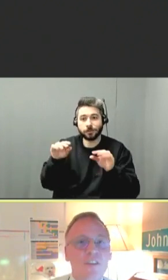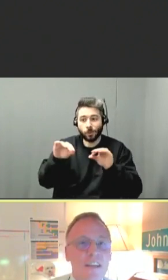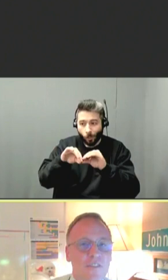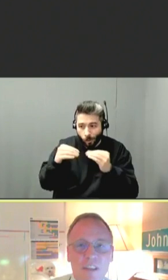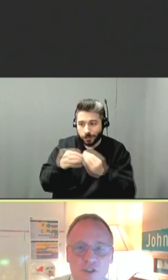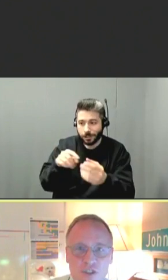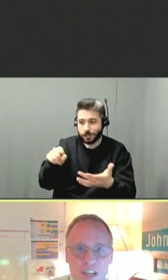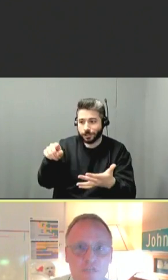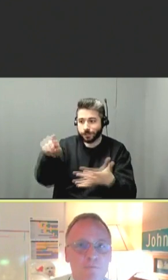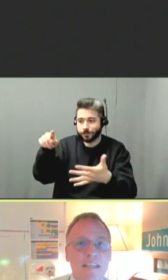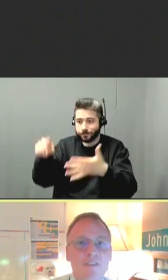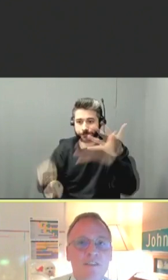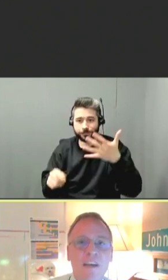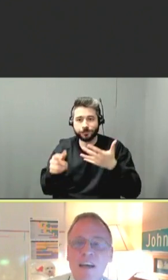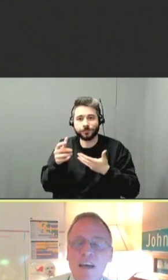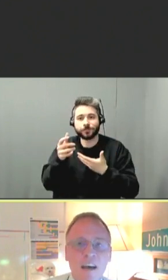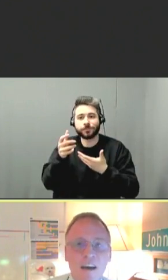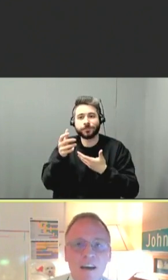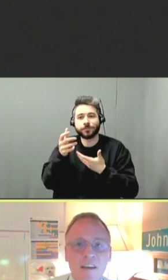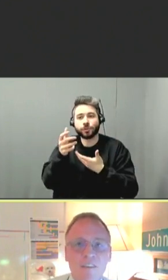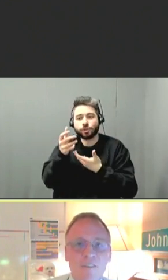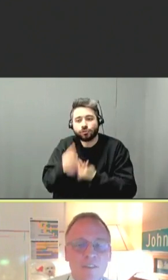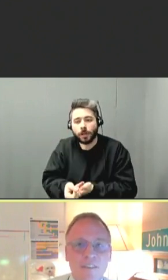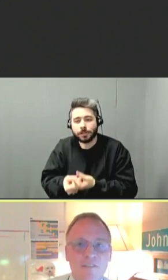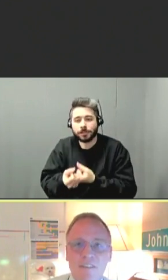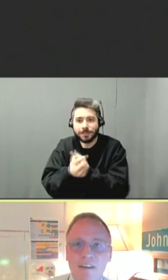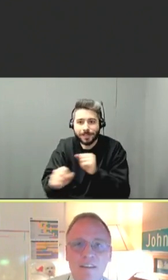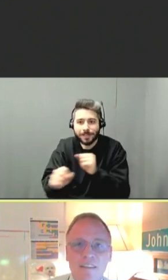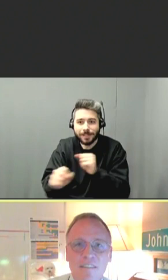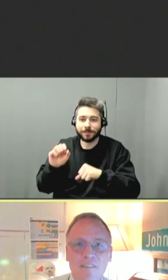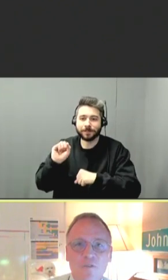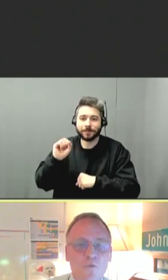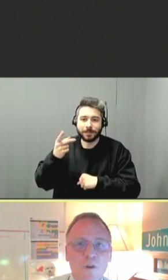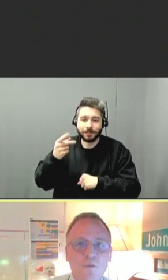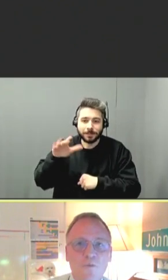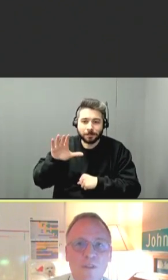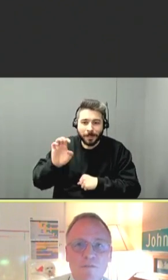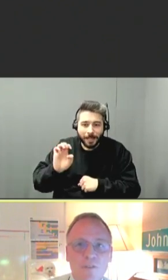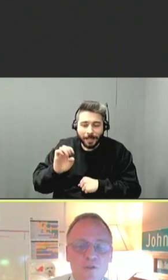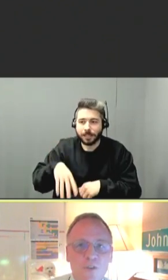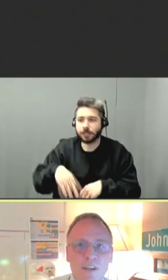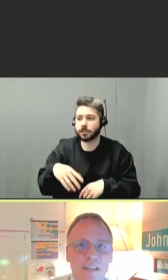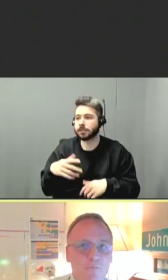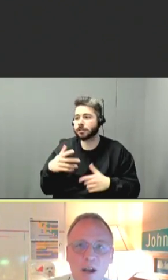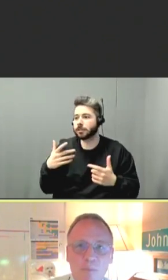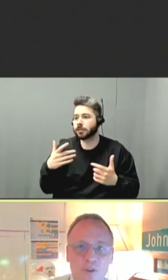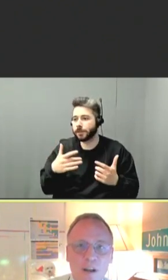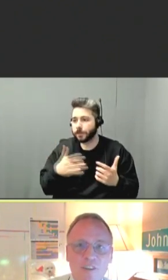that are safe spaces, that -- where they feel as though they're getting proper direction.